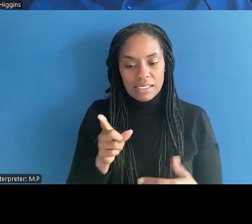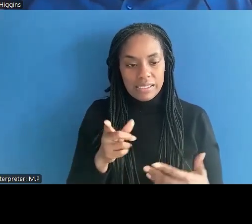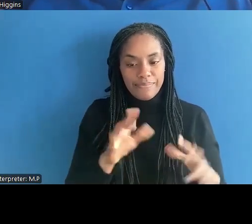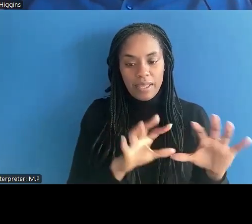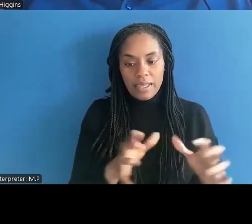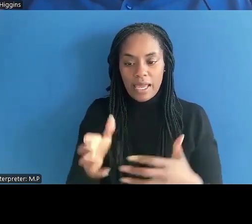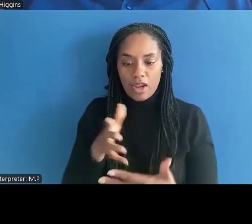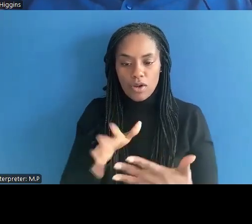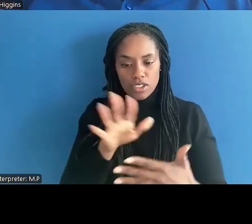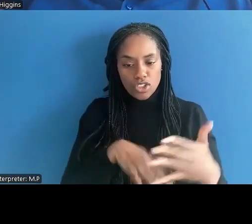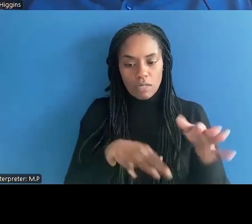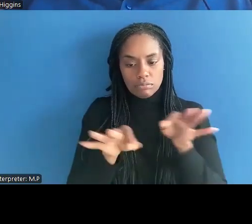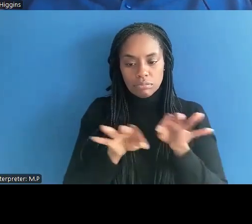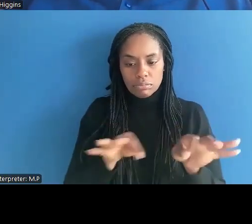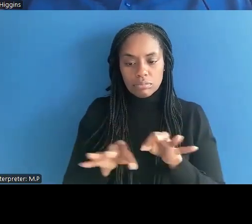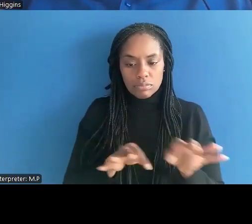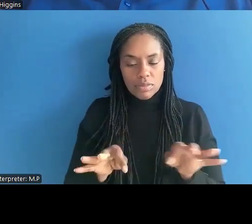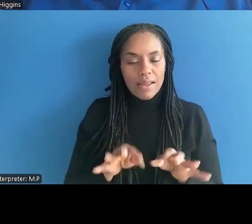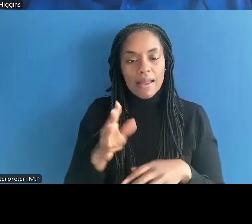Starting in 2026.